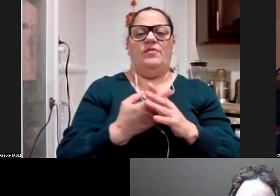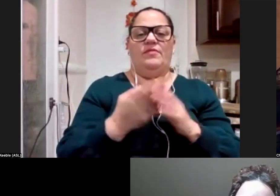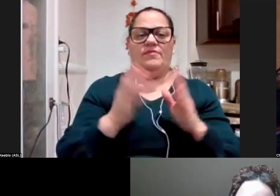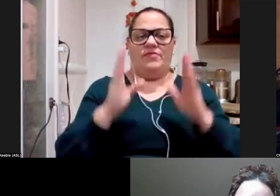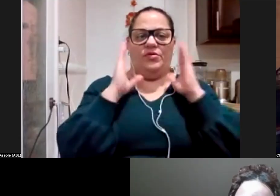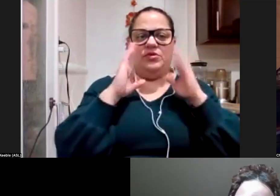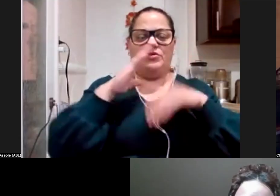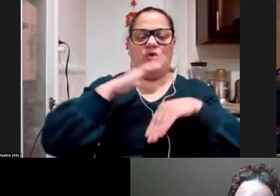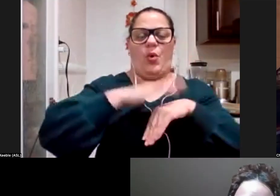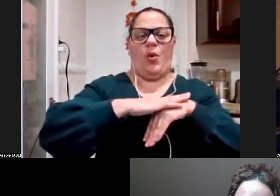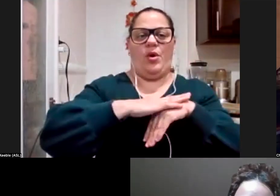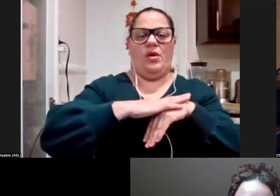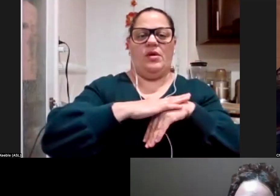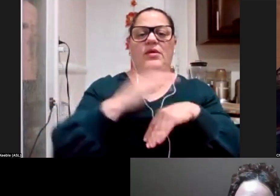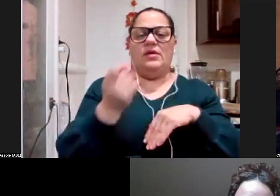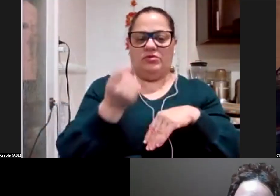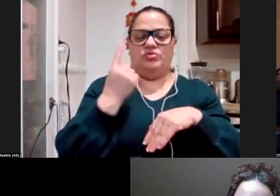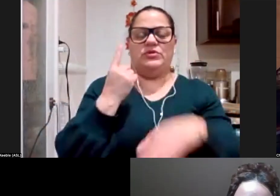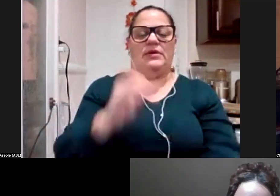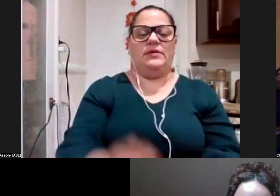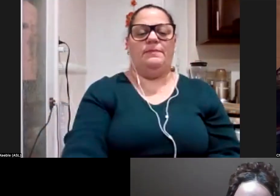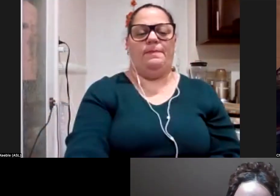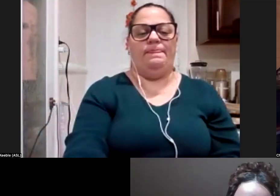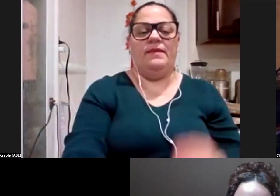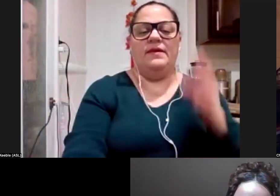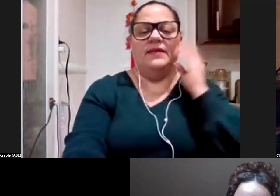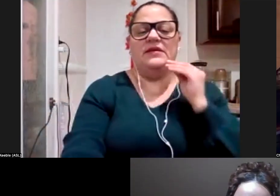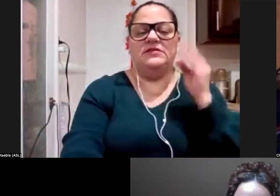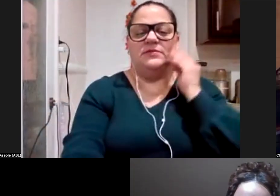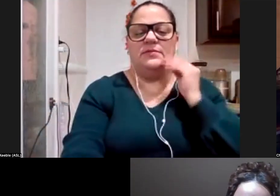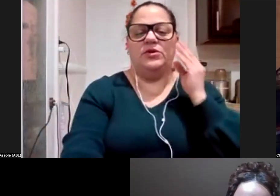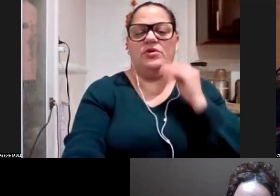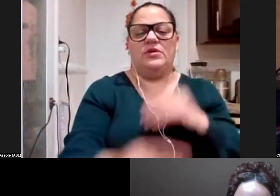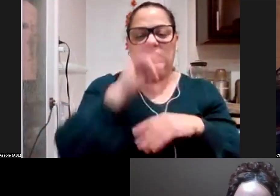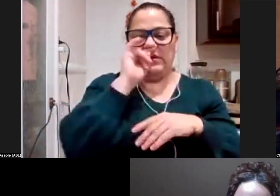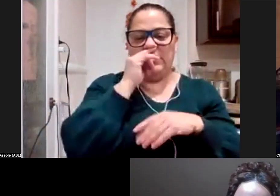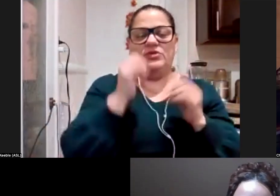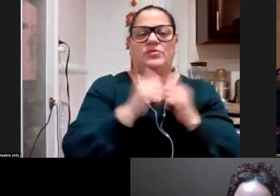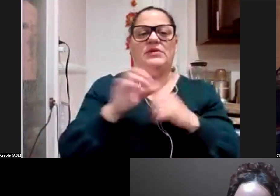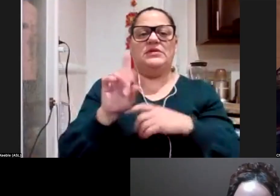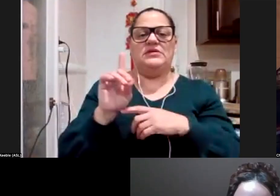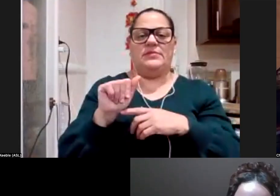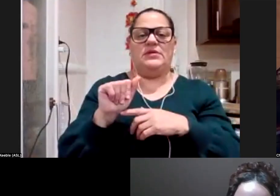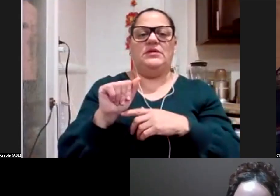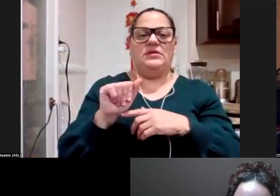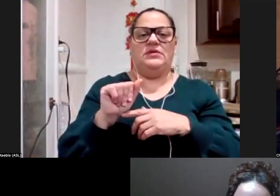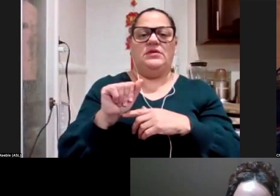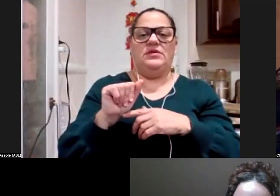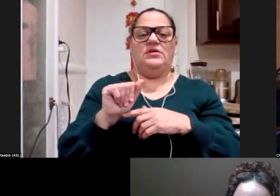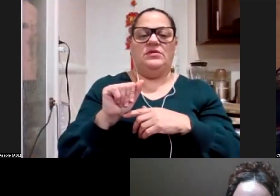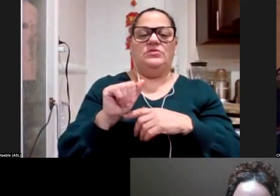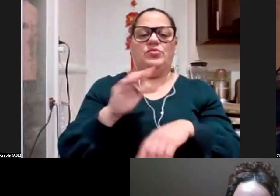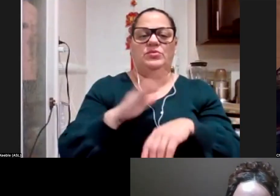uh on understanding the experiences of kids with disabilities. So, it was very hands-on and